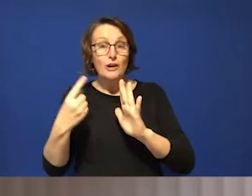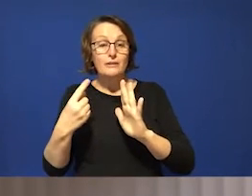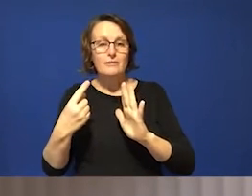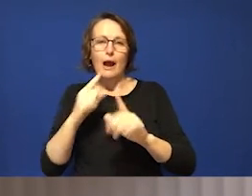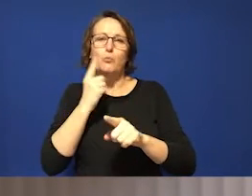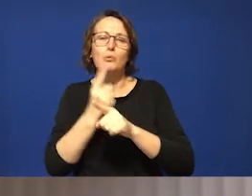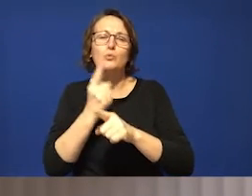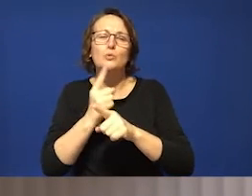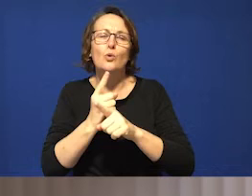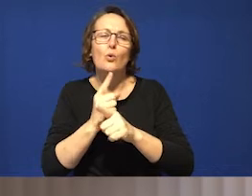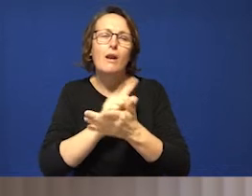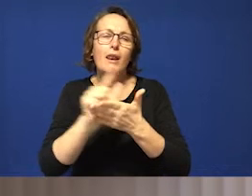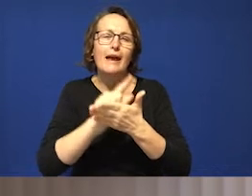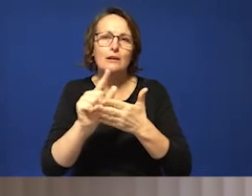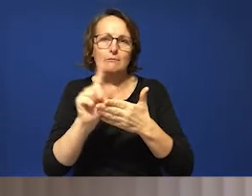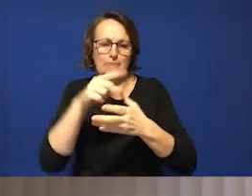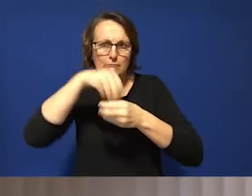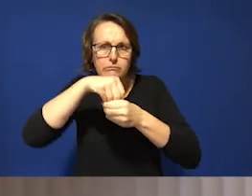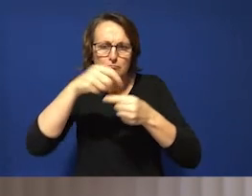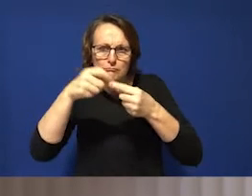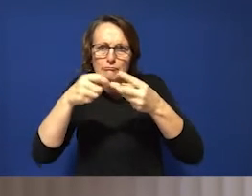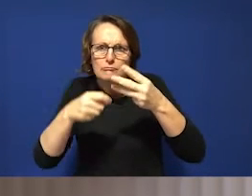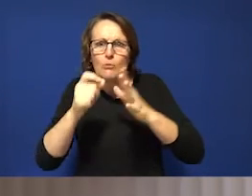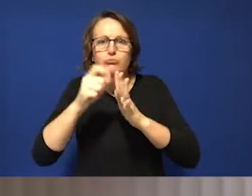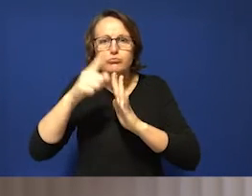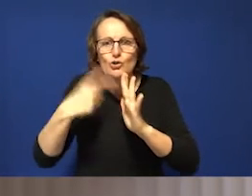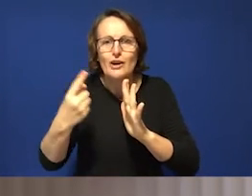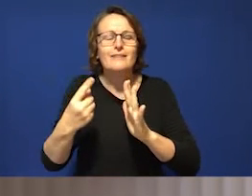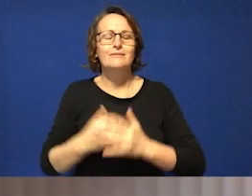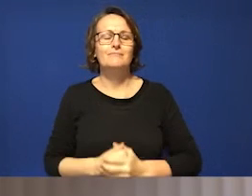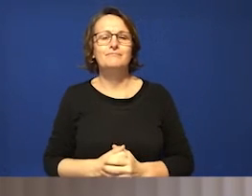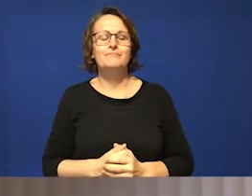and we'll talk about the various sort of things that drove what the final result is.